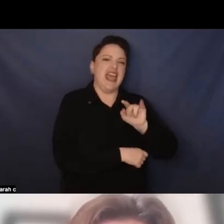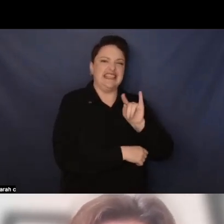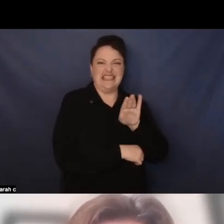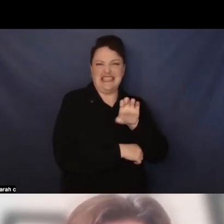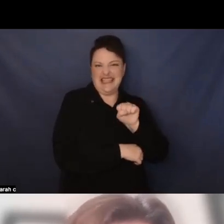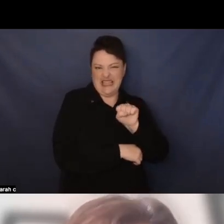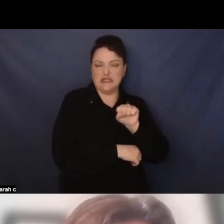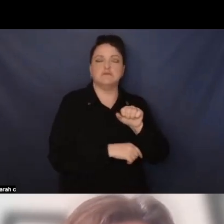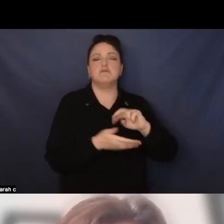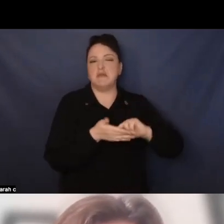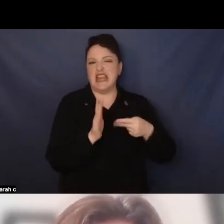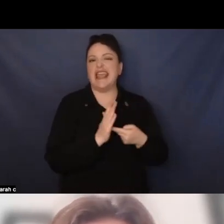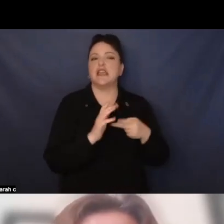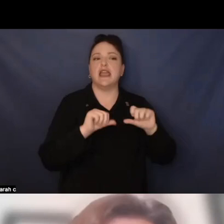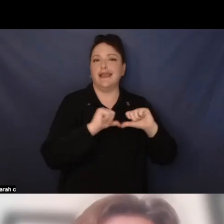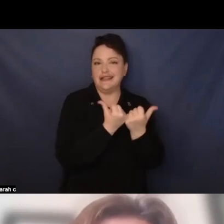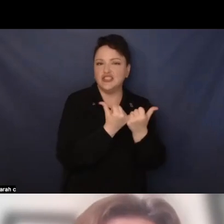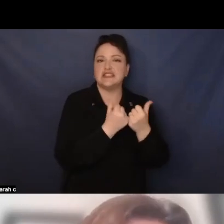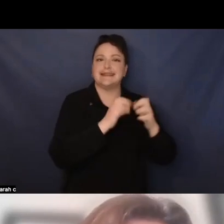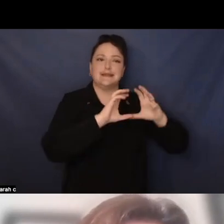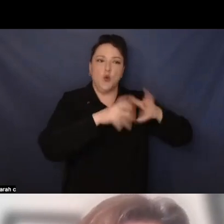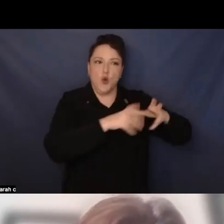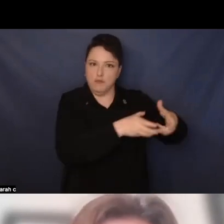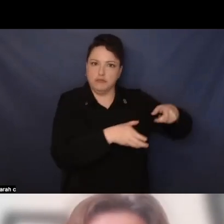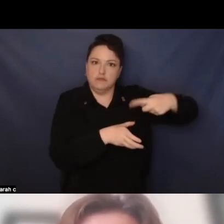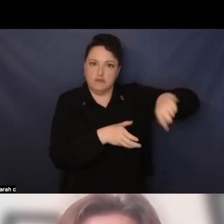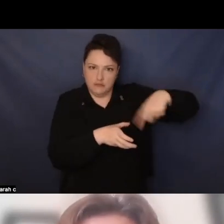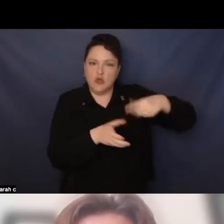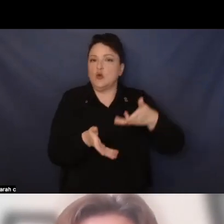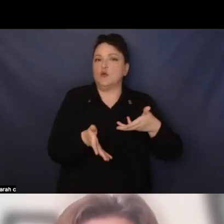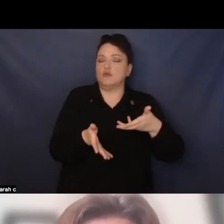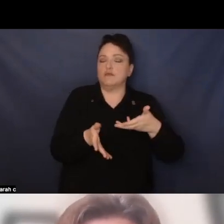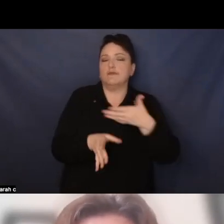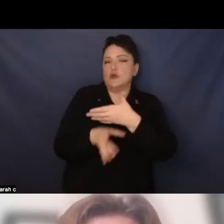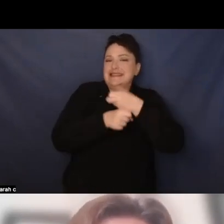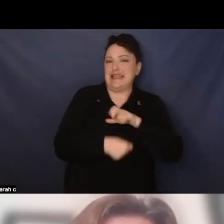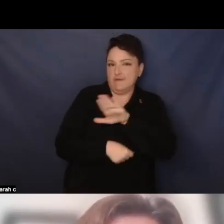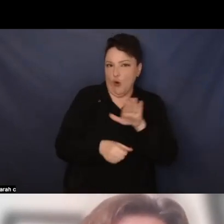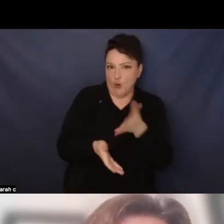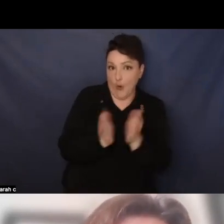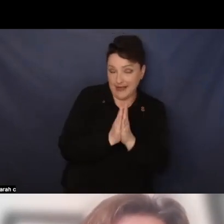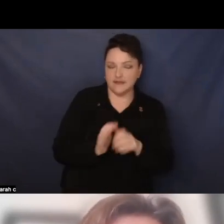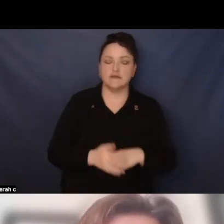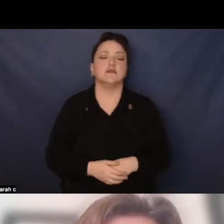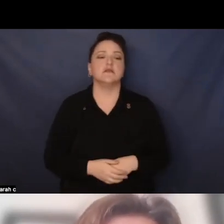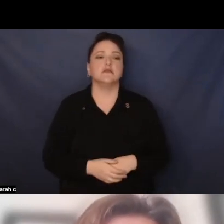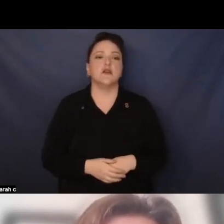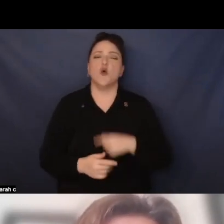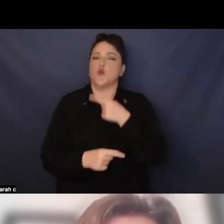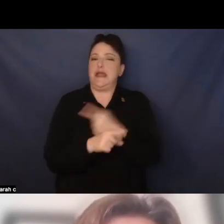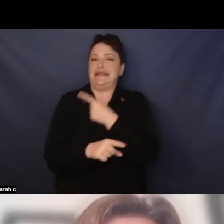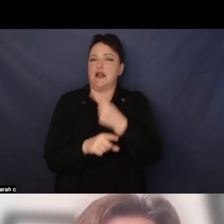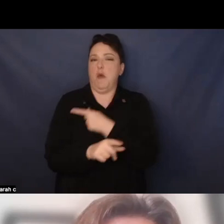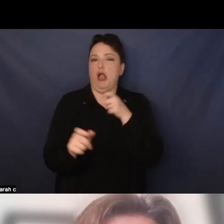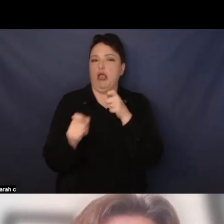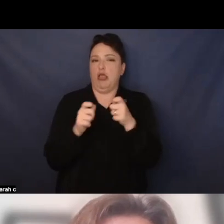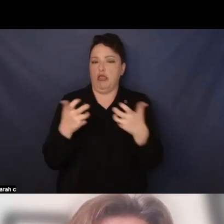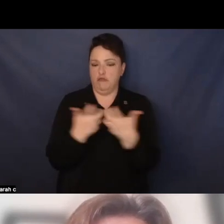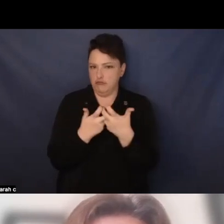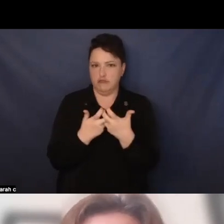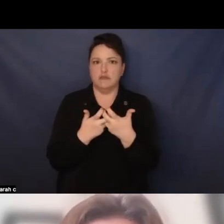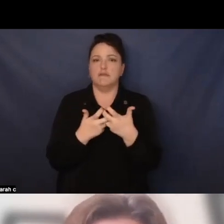And reasonable is not defined in the statue or the regulations. But the courts will look at when